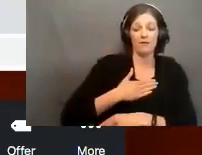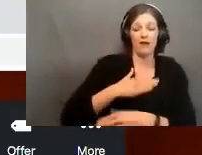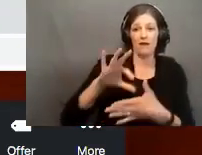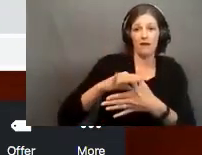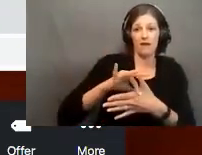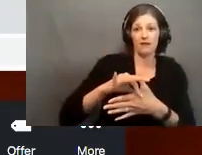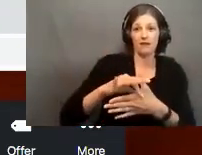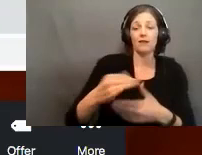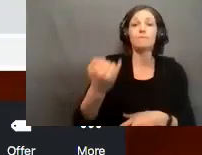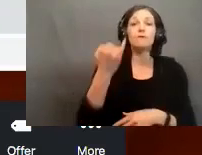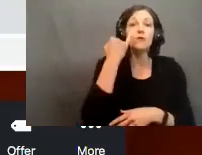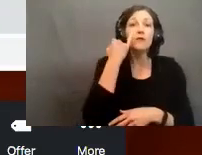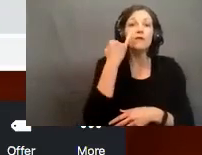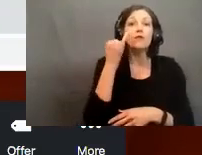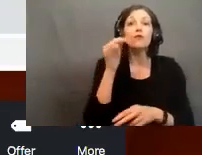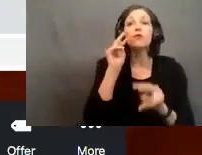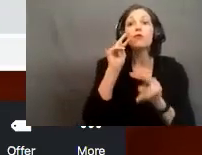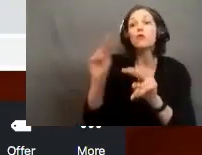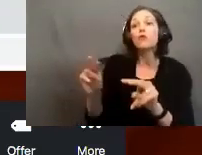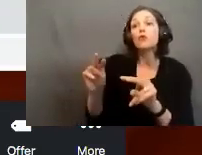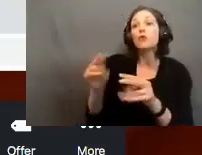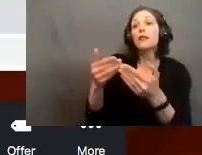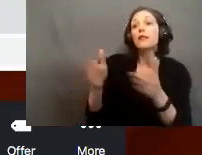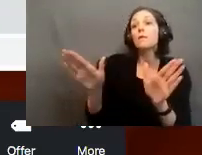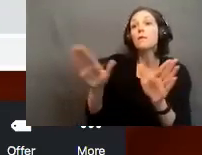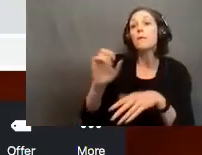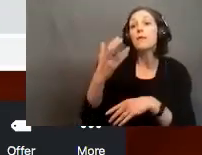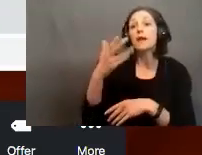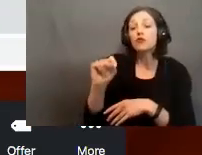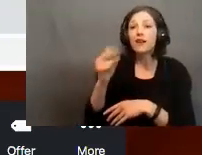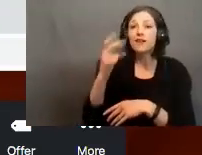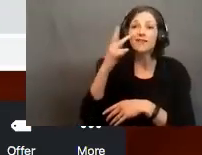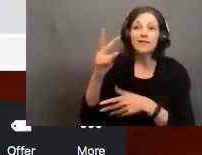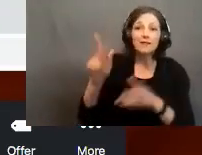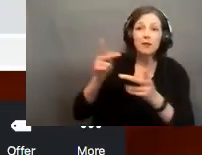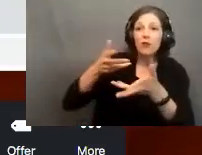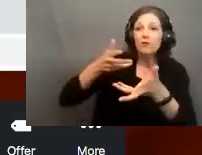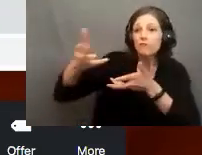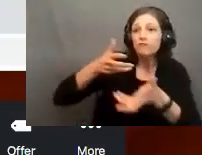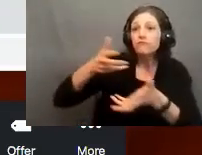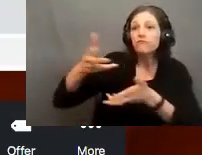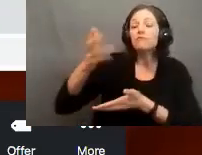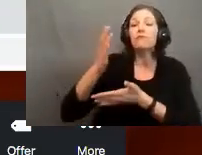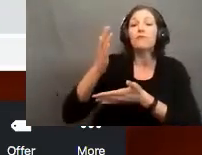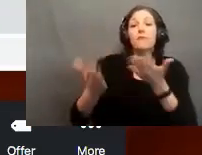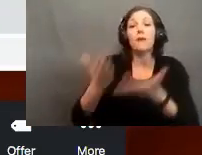12:35:51 over at the public chat and you see people are engaging with you, maybe someone says, I would 12:35:54 like to ask you a question,